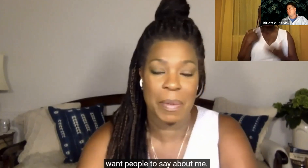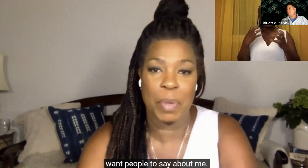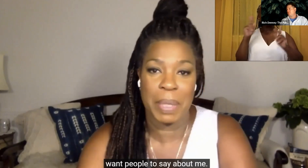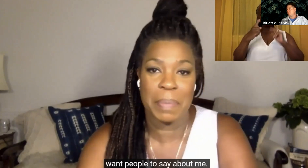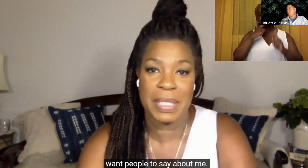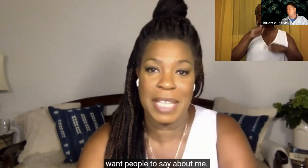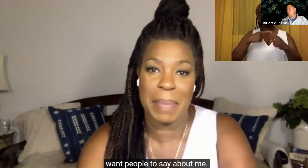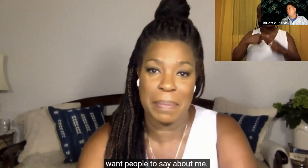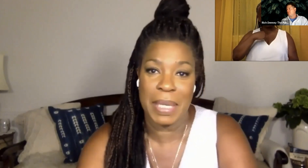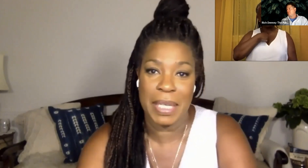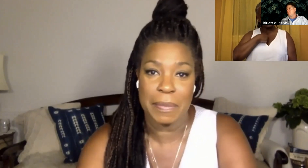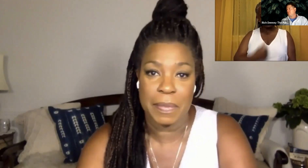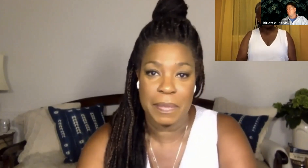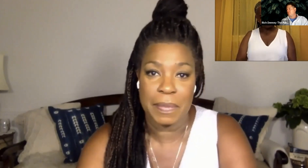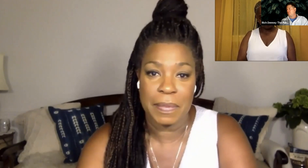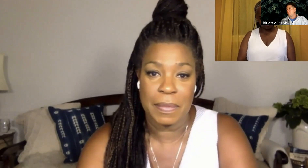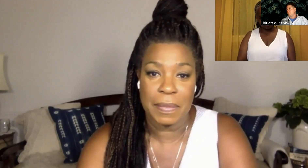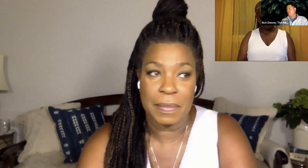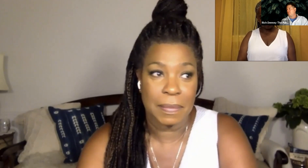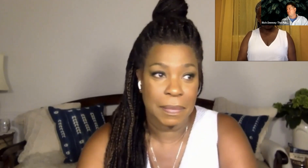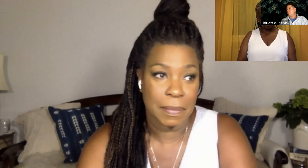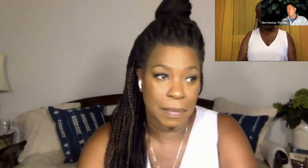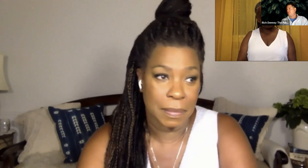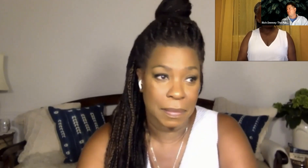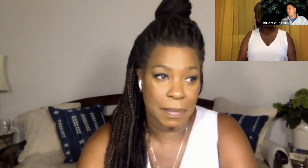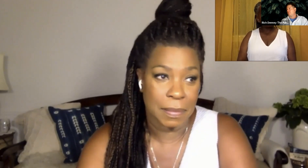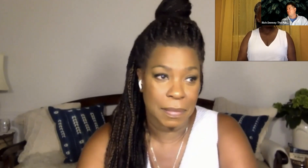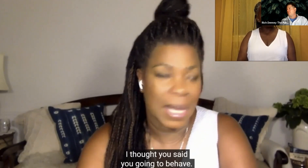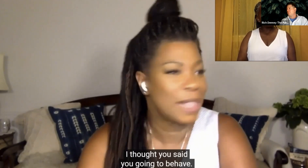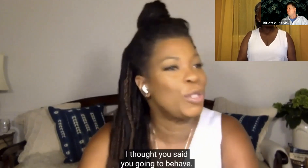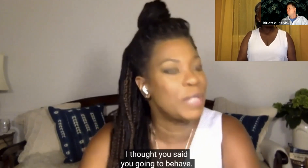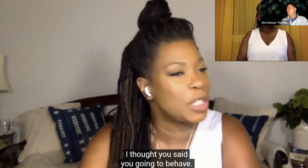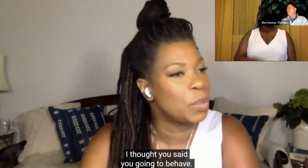would want people to say about me. I thought you said you were